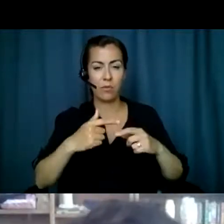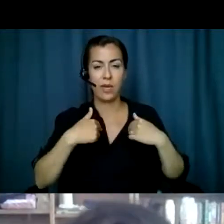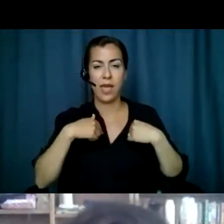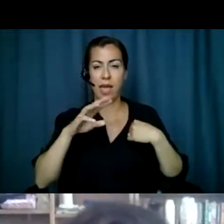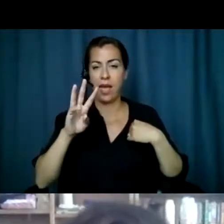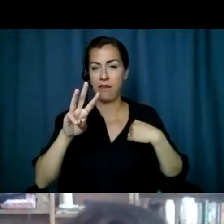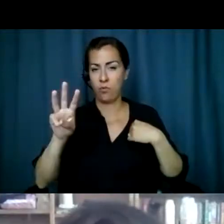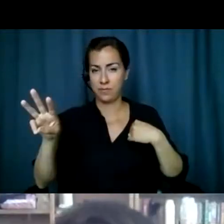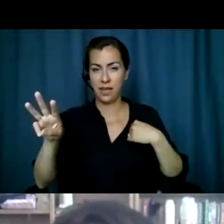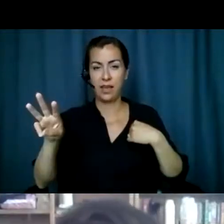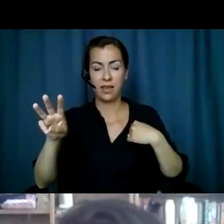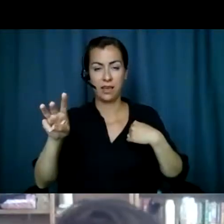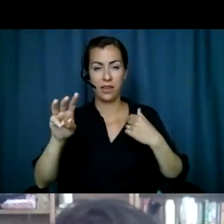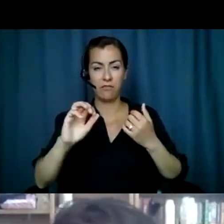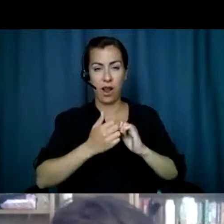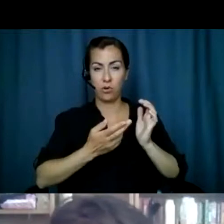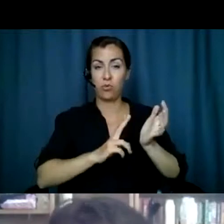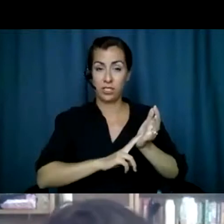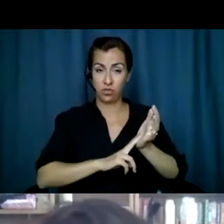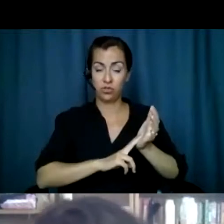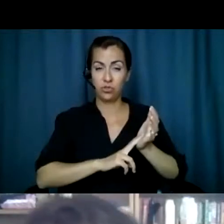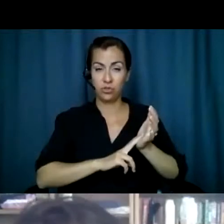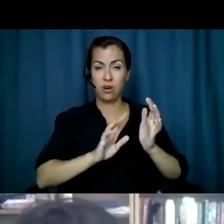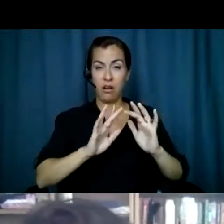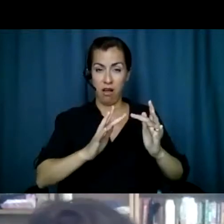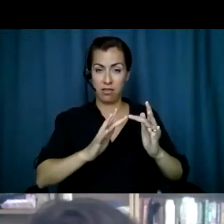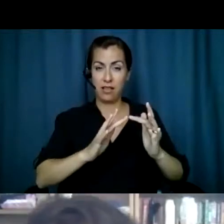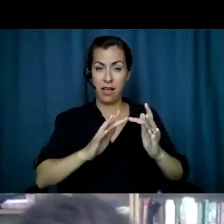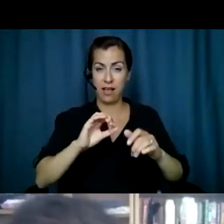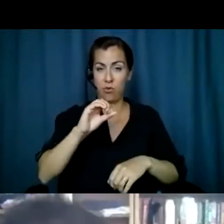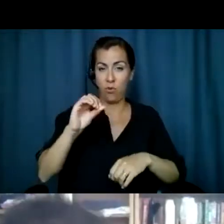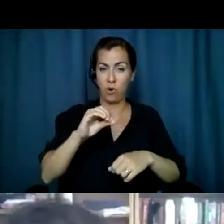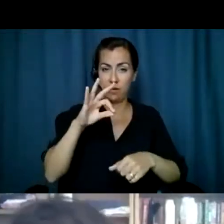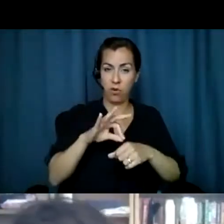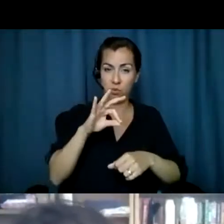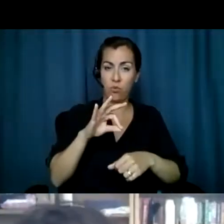didn't allow them to cast a ballot. That's something we could look into.